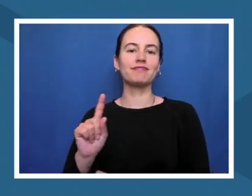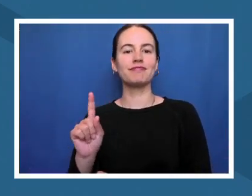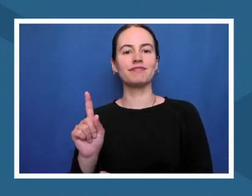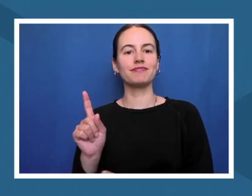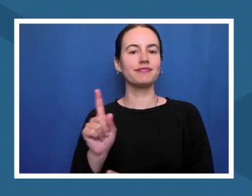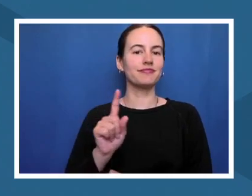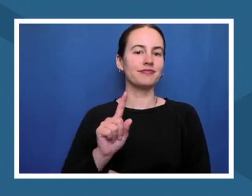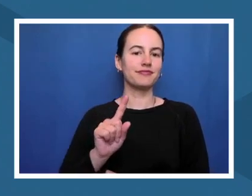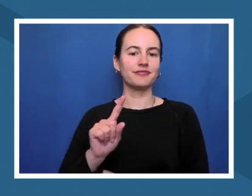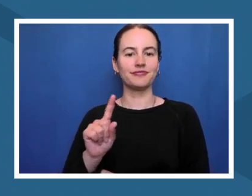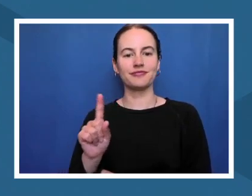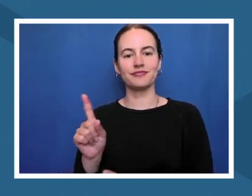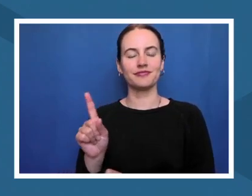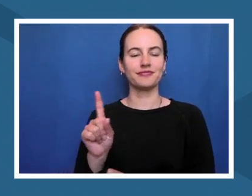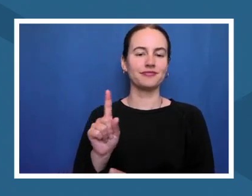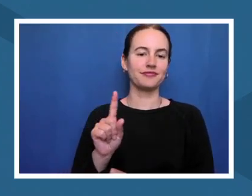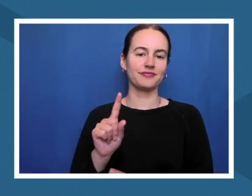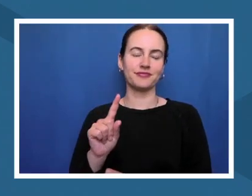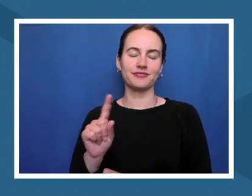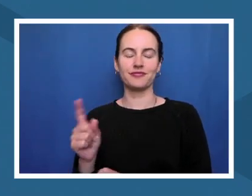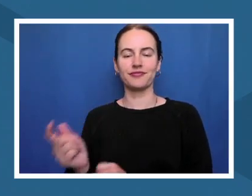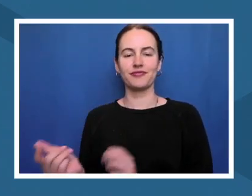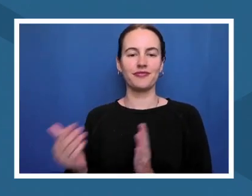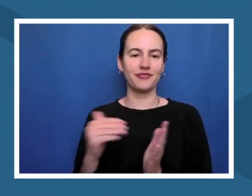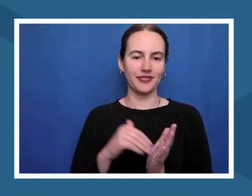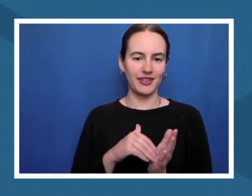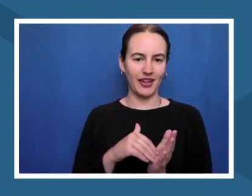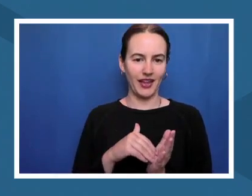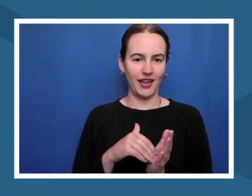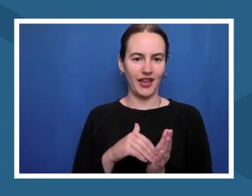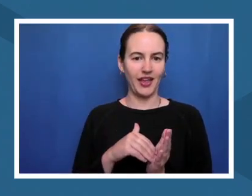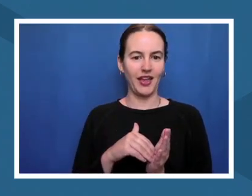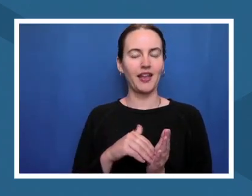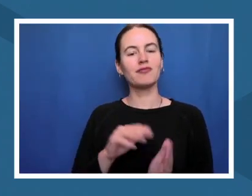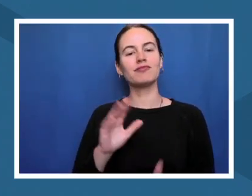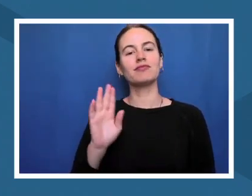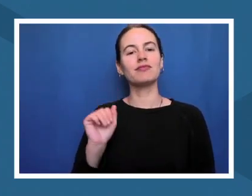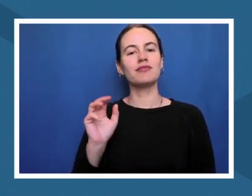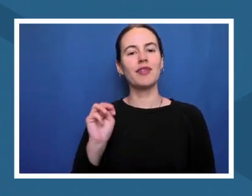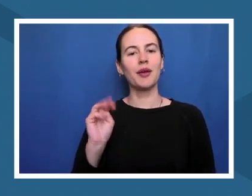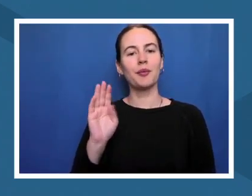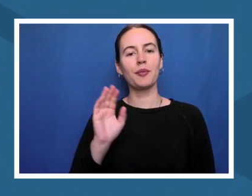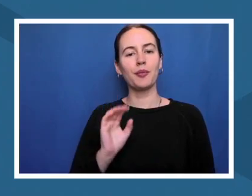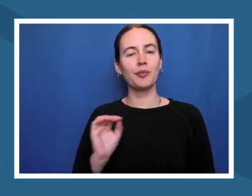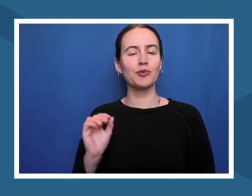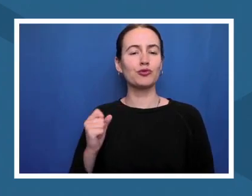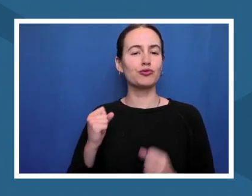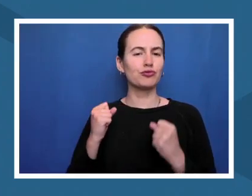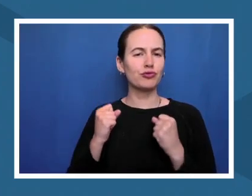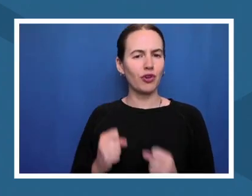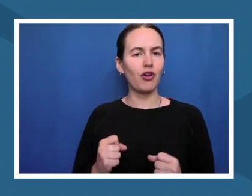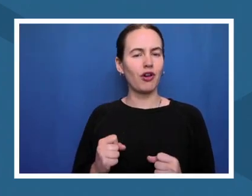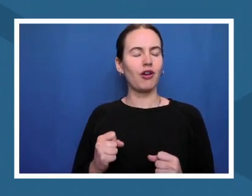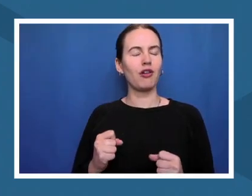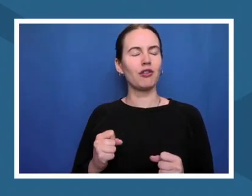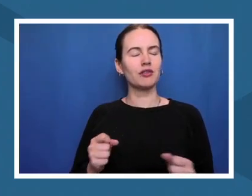our bamboo stained strong and sure